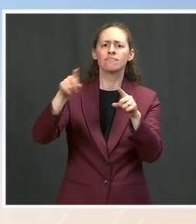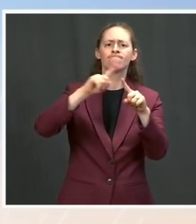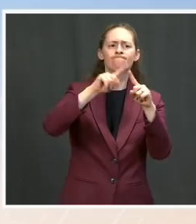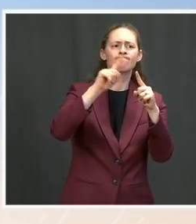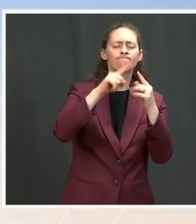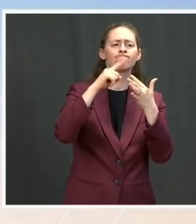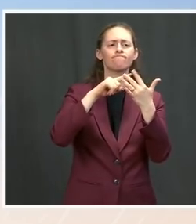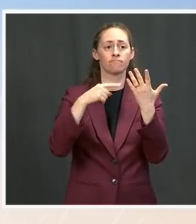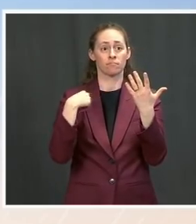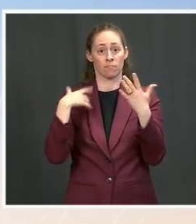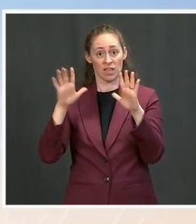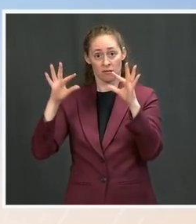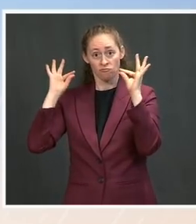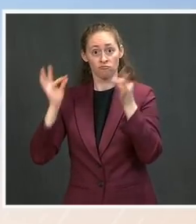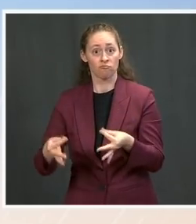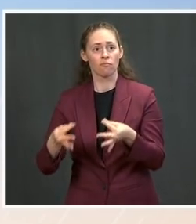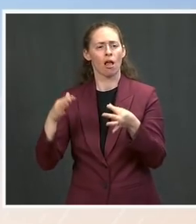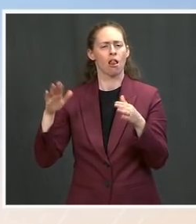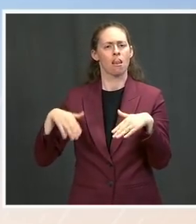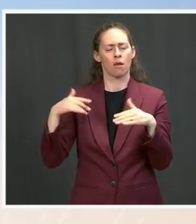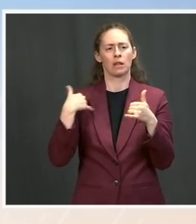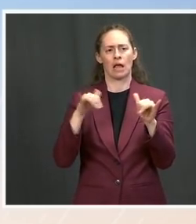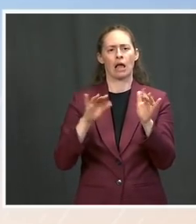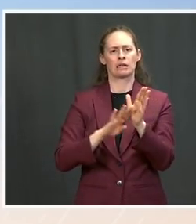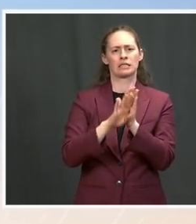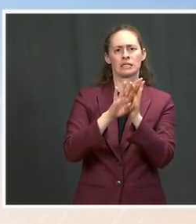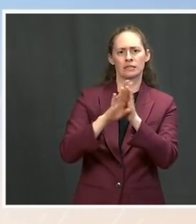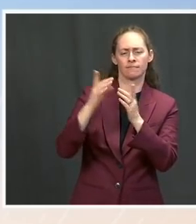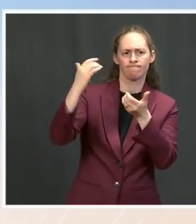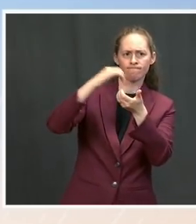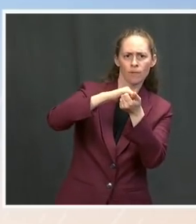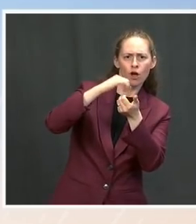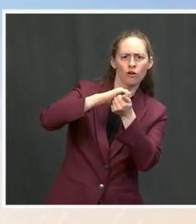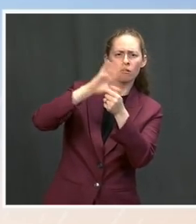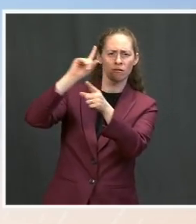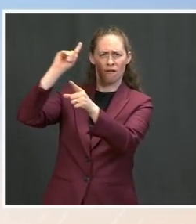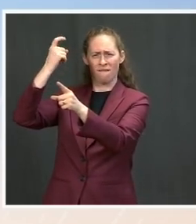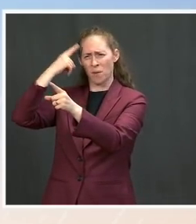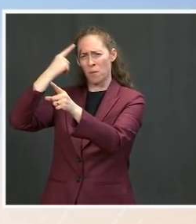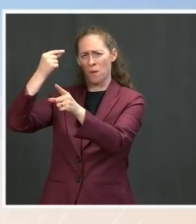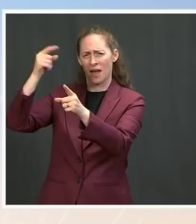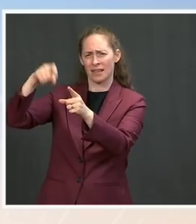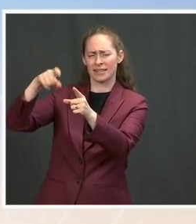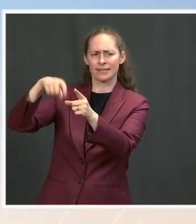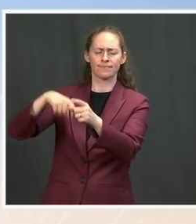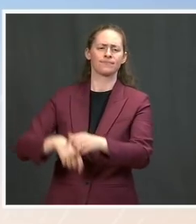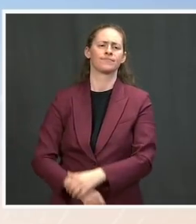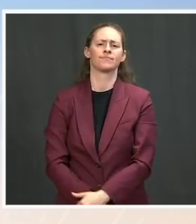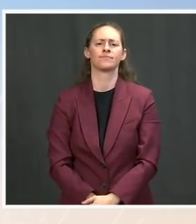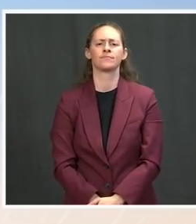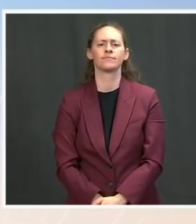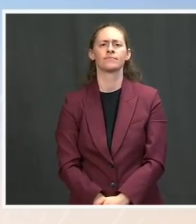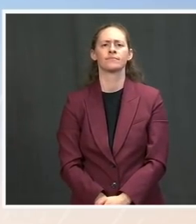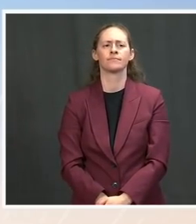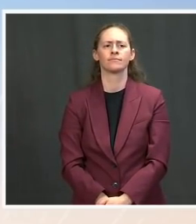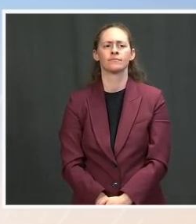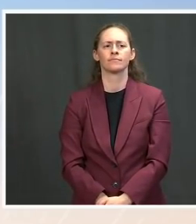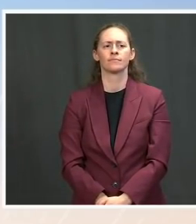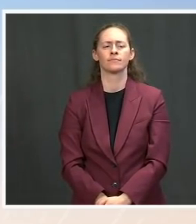but we are working in partnership with the government of Brazil on that. The Press: Would Brazil be on the list to receive the AstraZeneca doses?